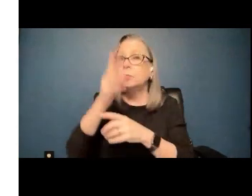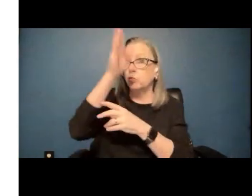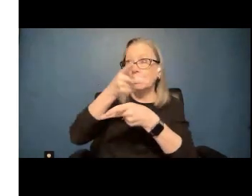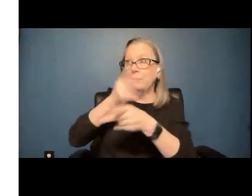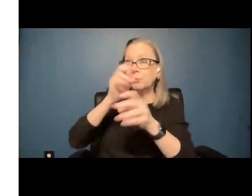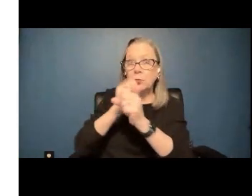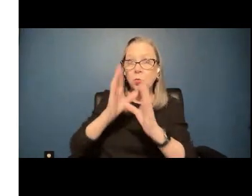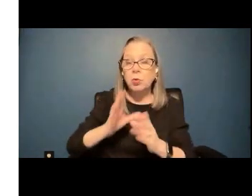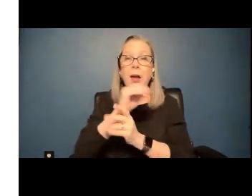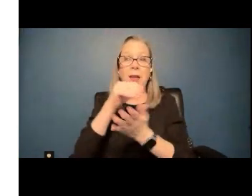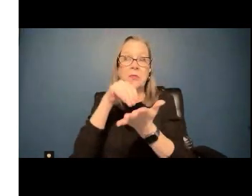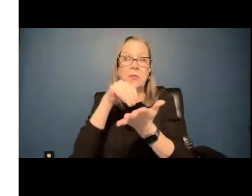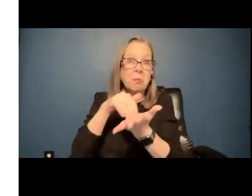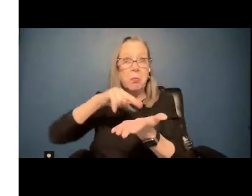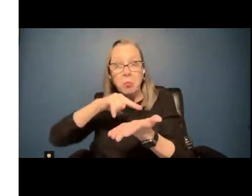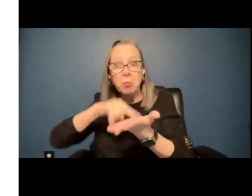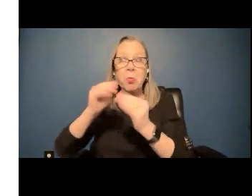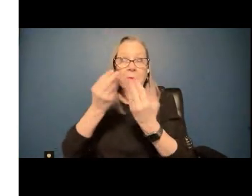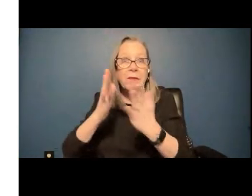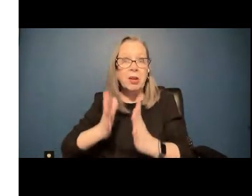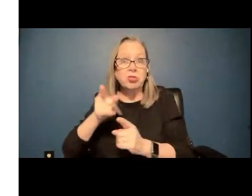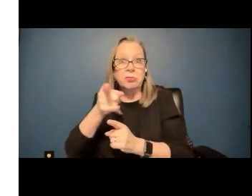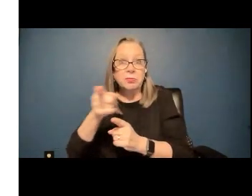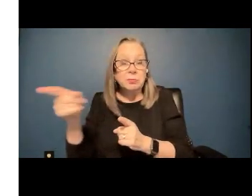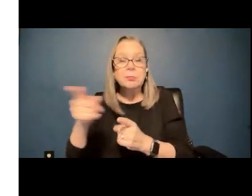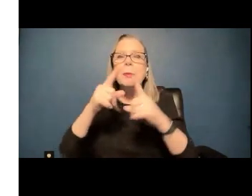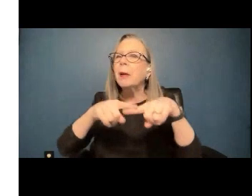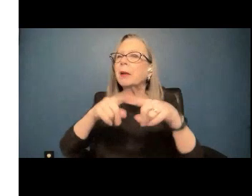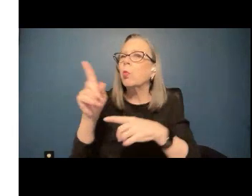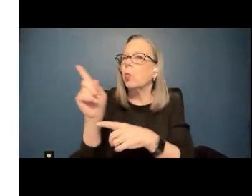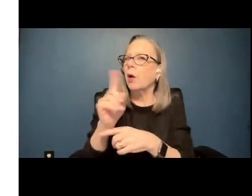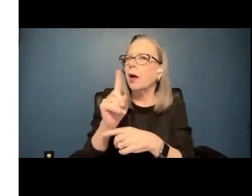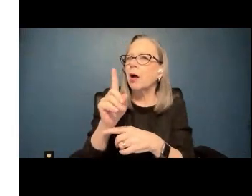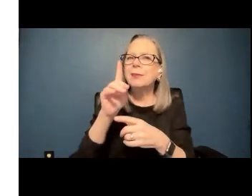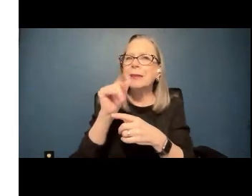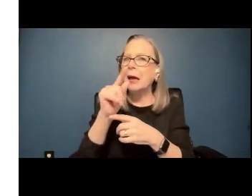depending on which data sources you plan to use to address your data needs.